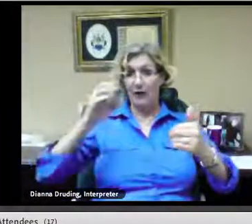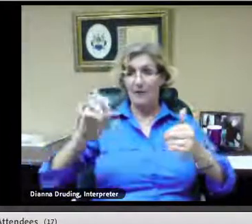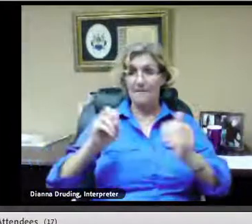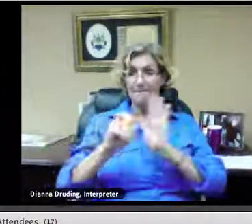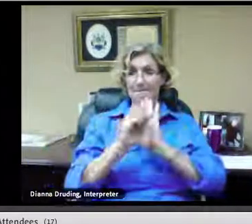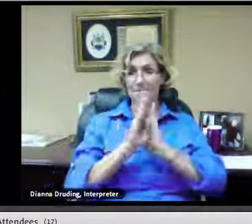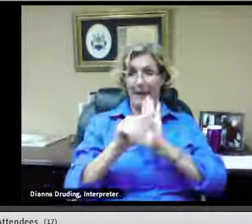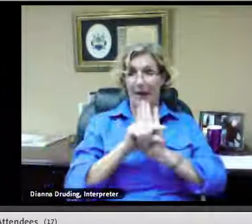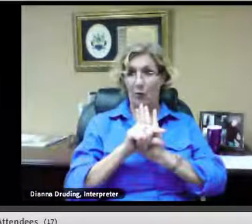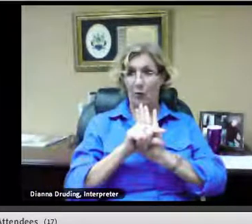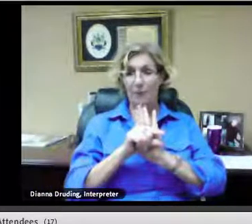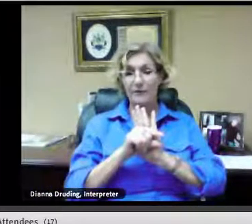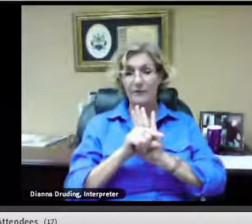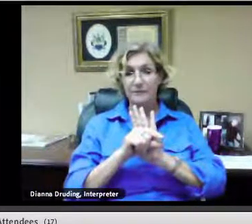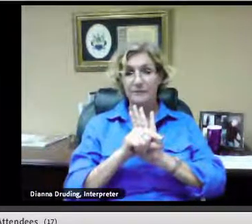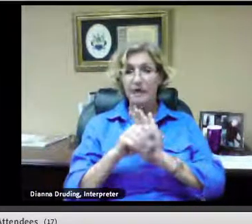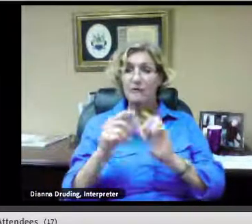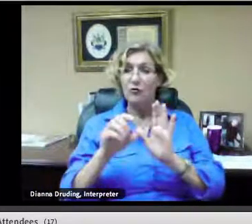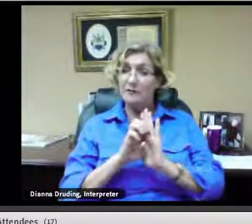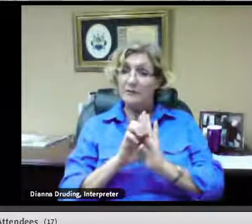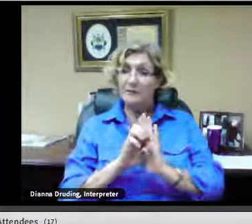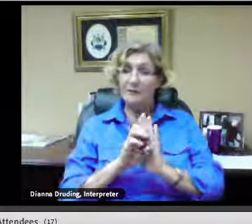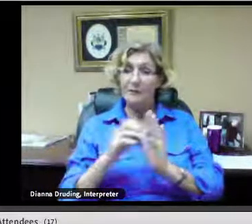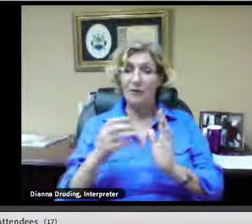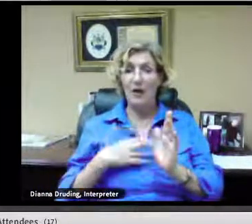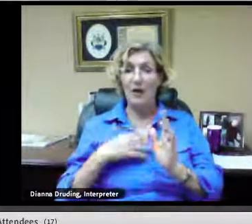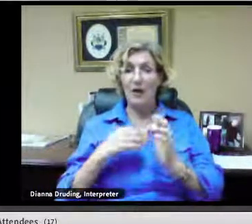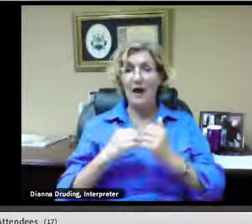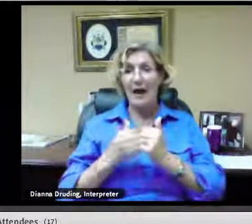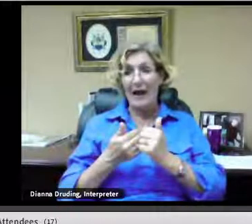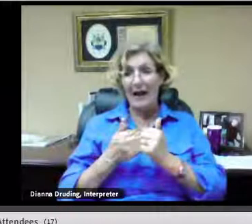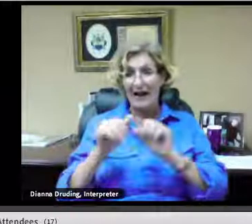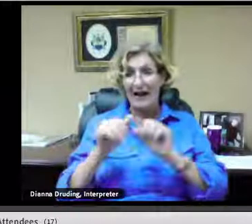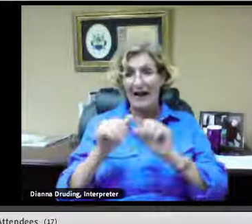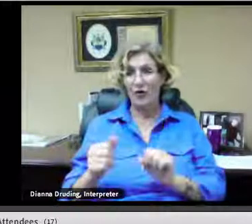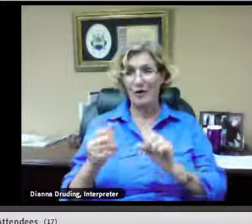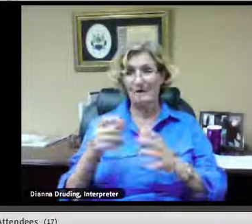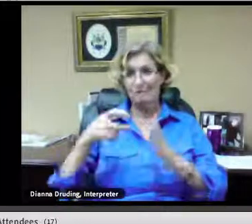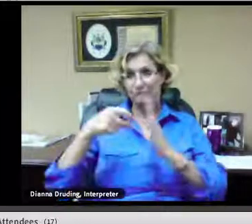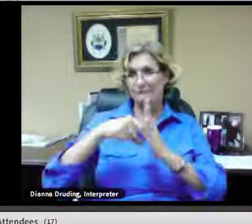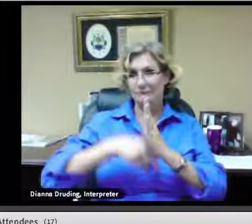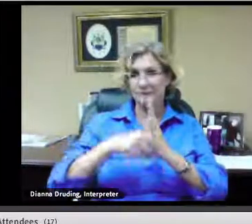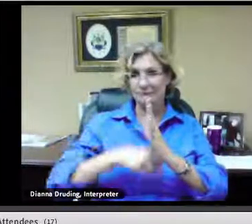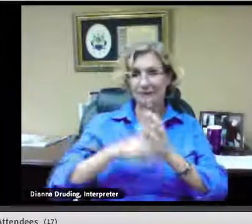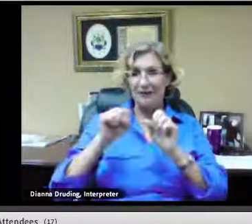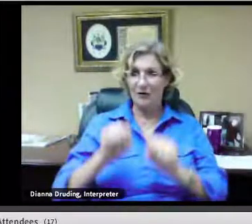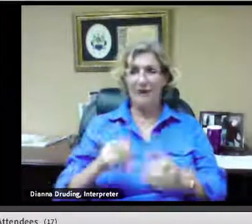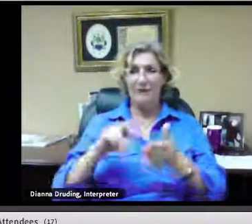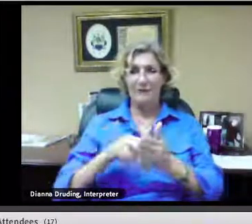You know, should I make a black slide with white print just to show you the difference in how it focuses